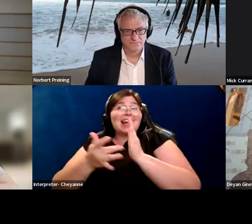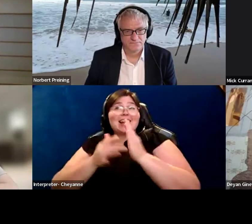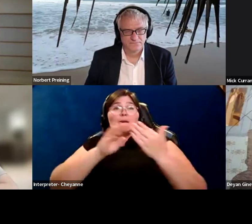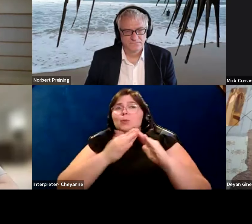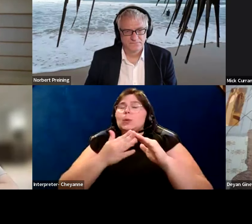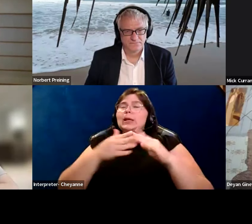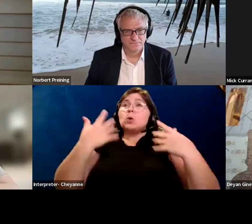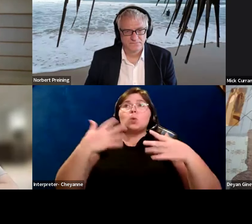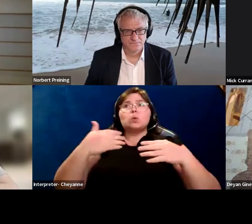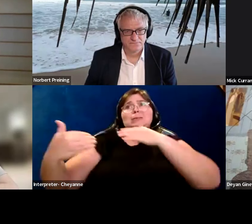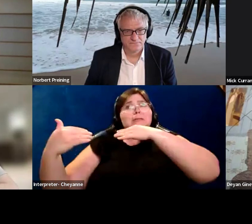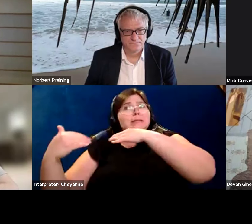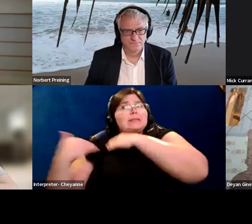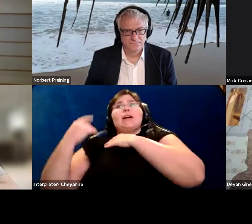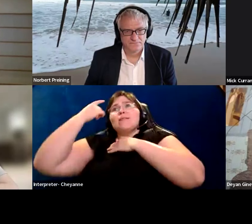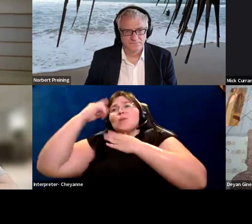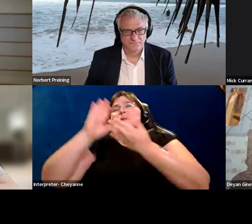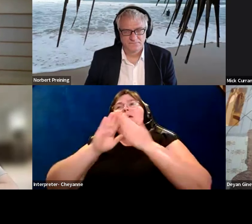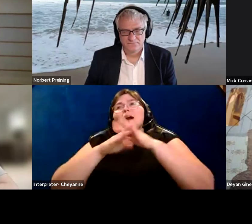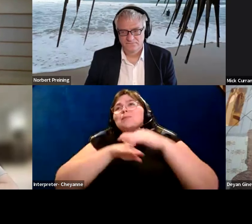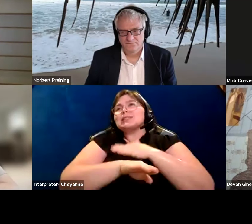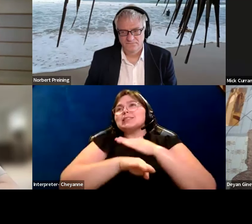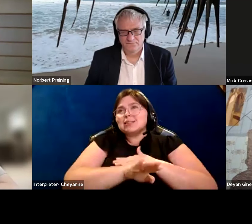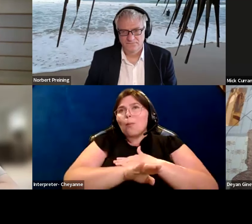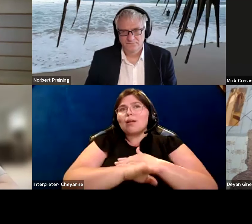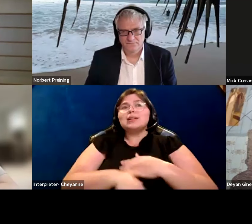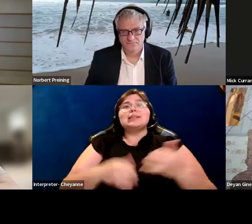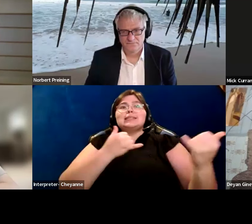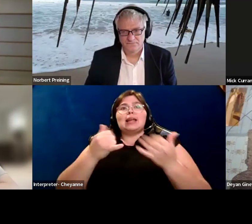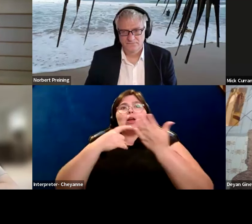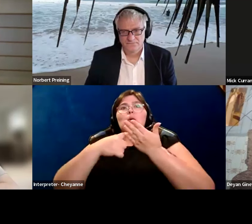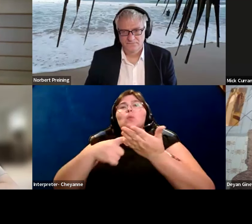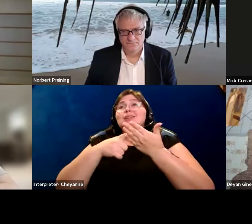And we will go through, I guess, today some of the options on how this can be achieved.